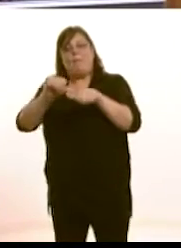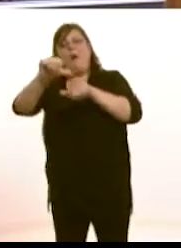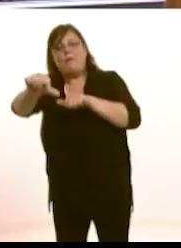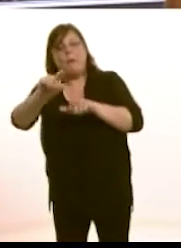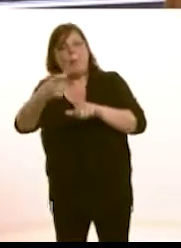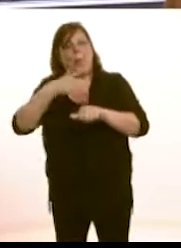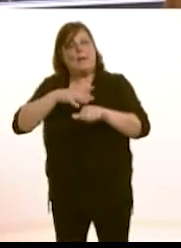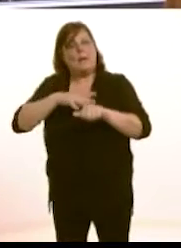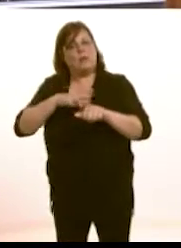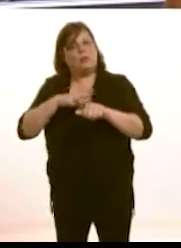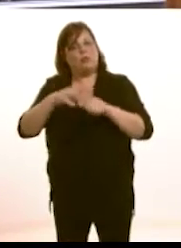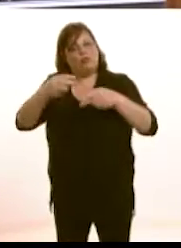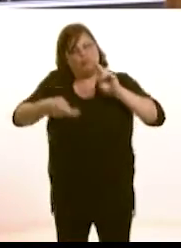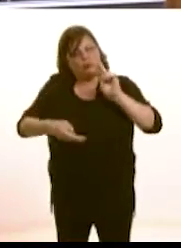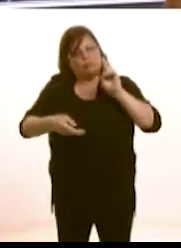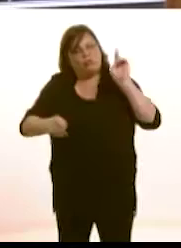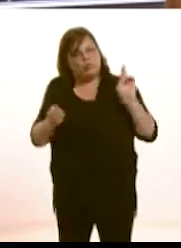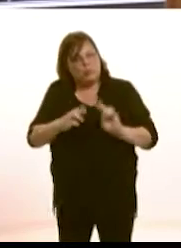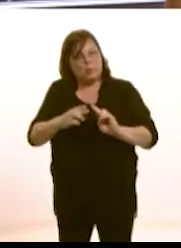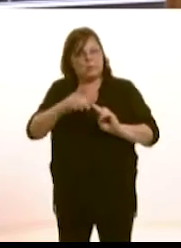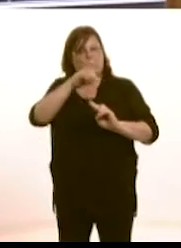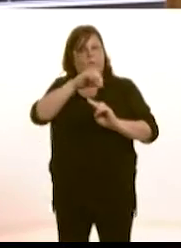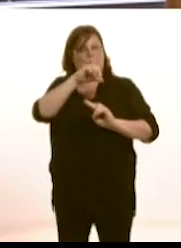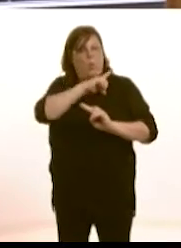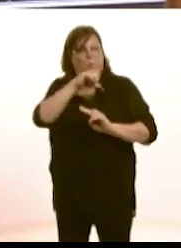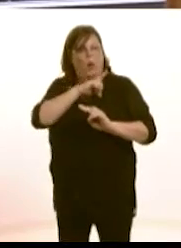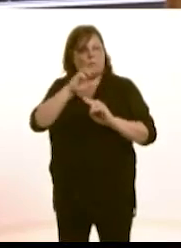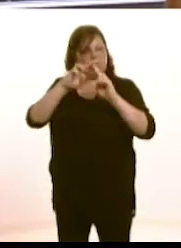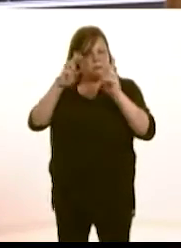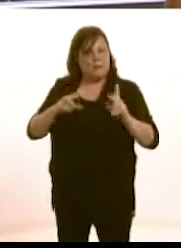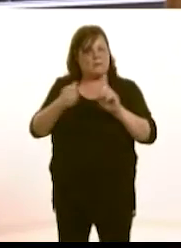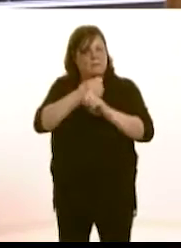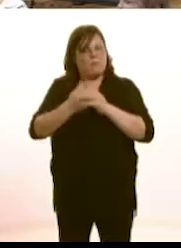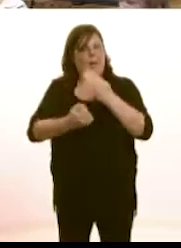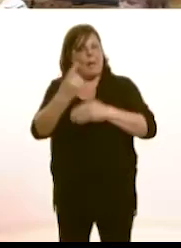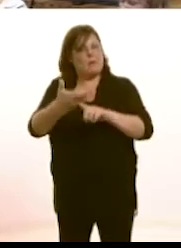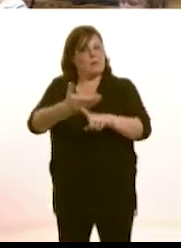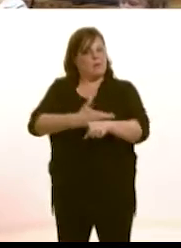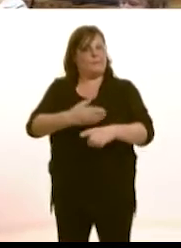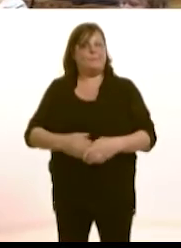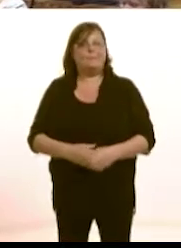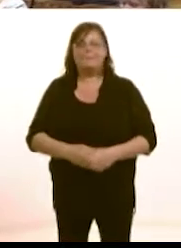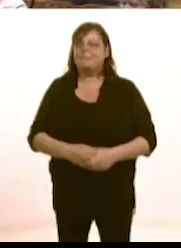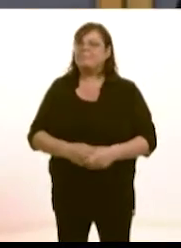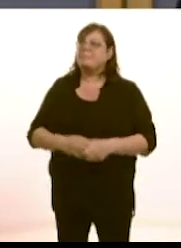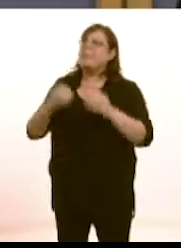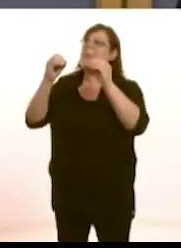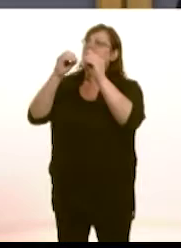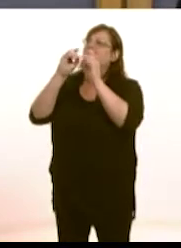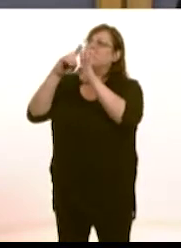So, that approach is reflected in the work that the ministerial advisory group is taking forward.